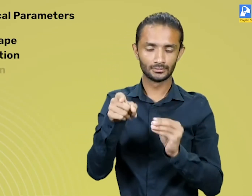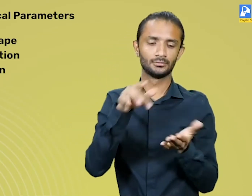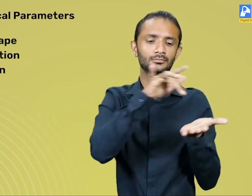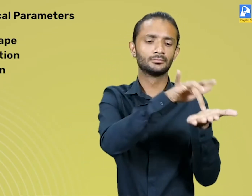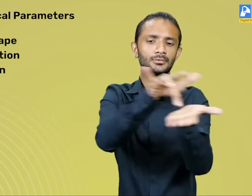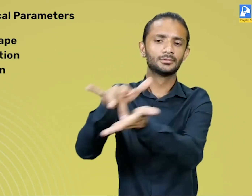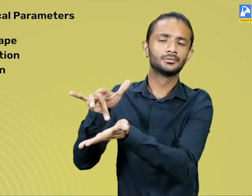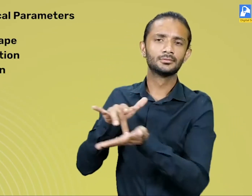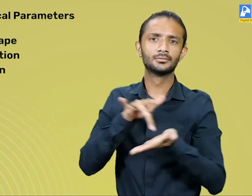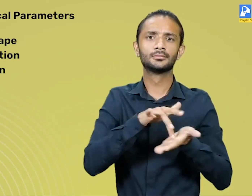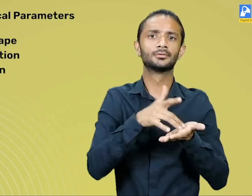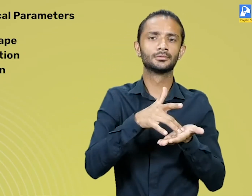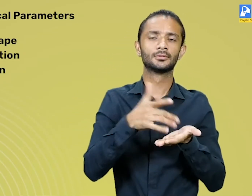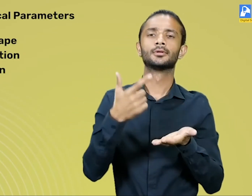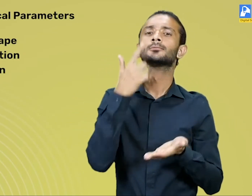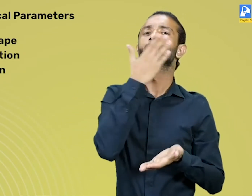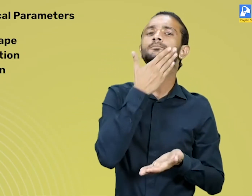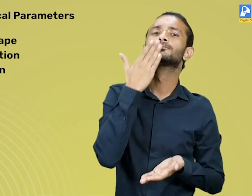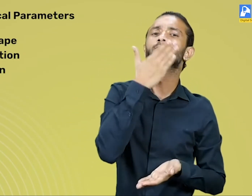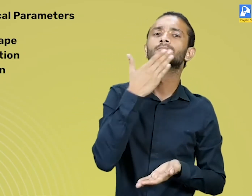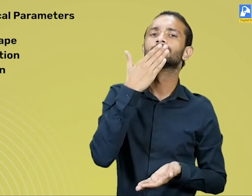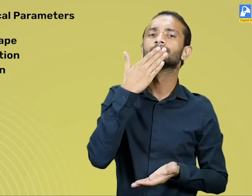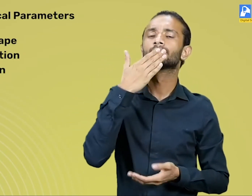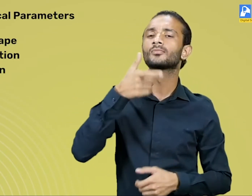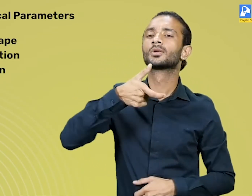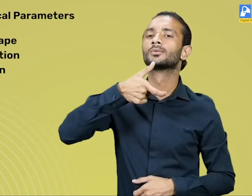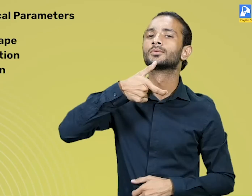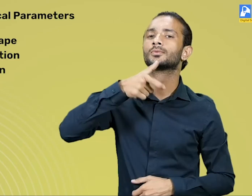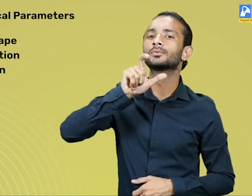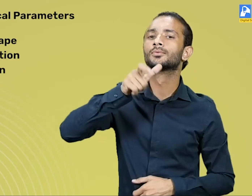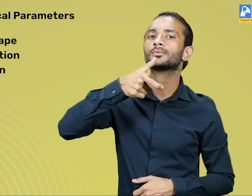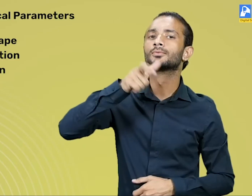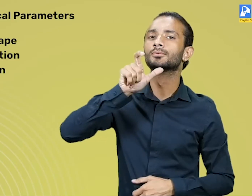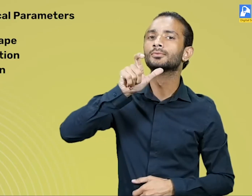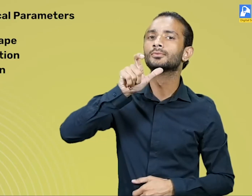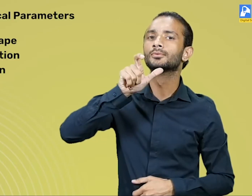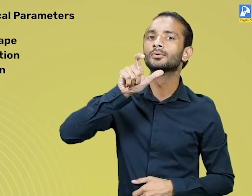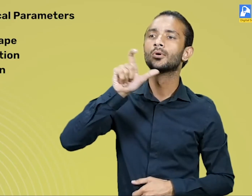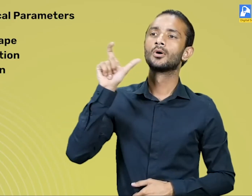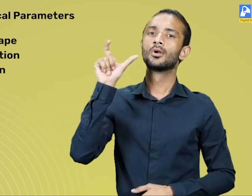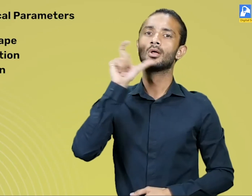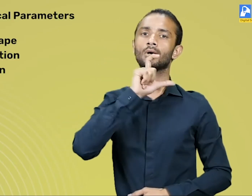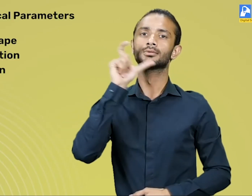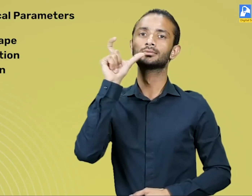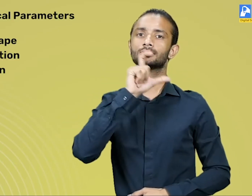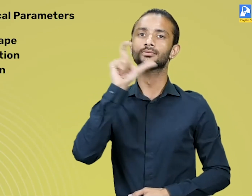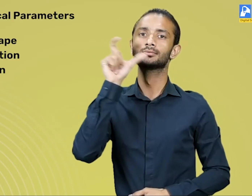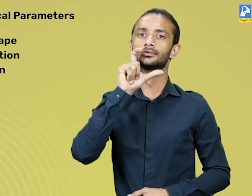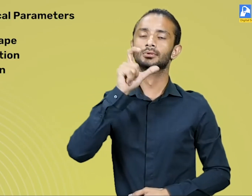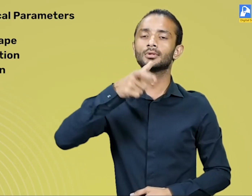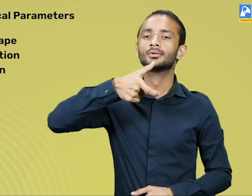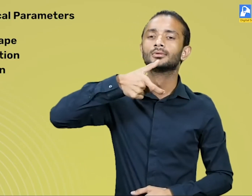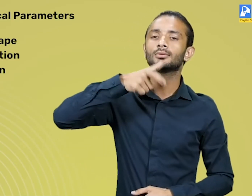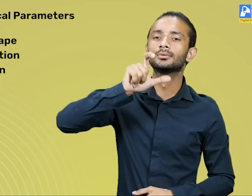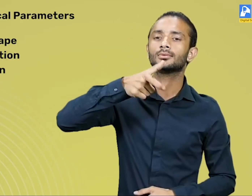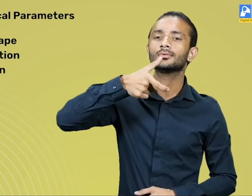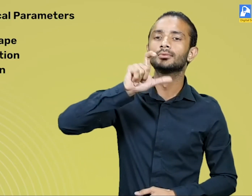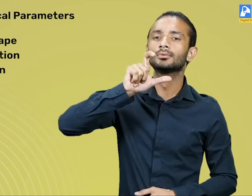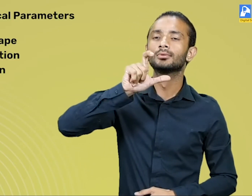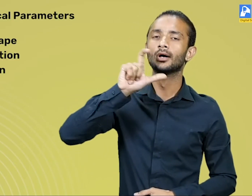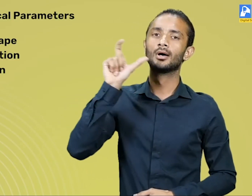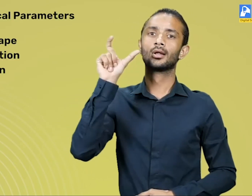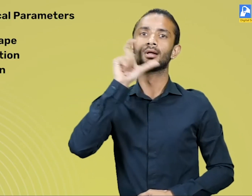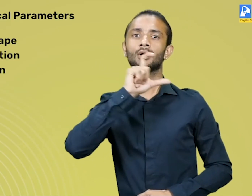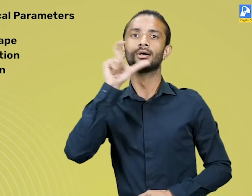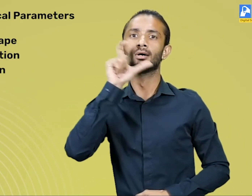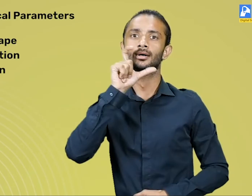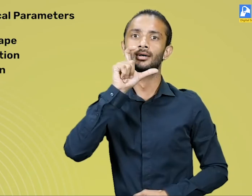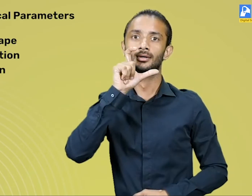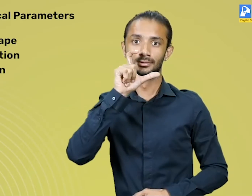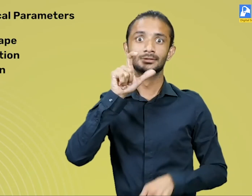Third:- Location, which refers to where the sign is located. For example, 'coffee' and 'college' have different locations.